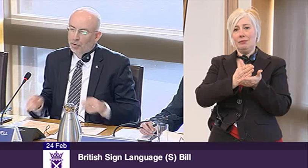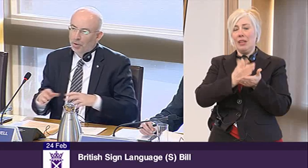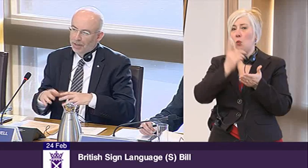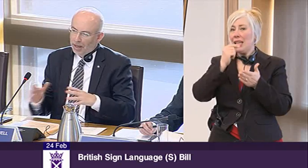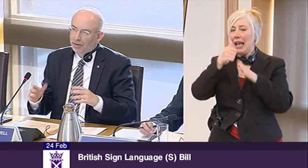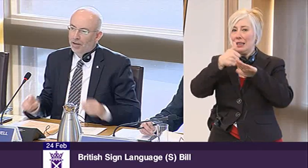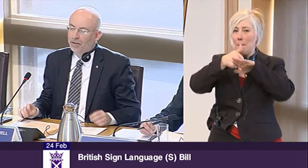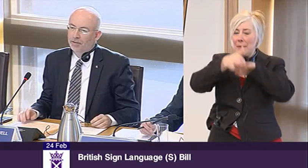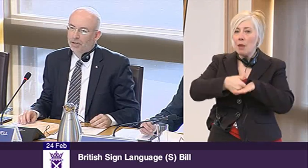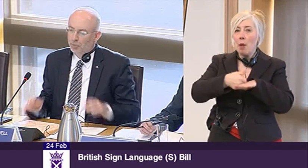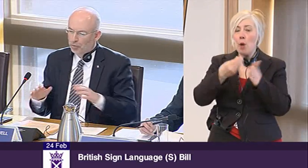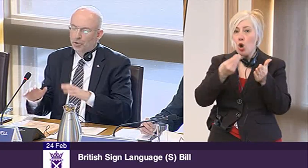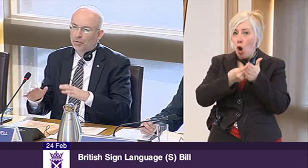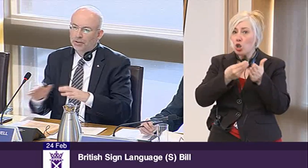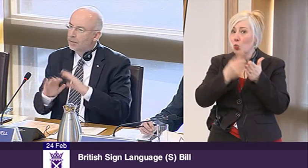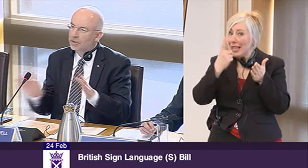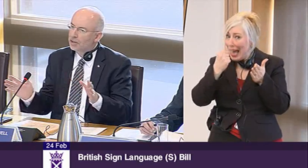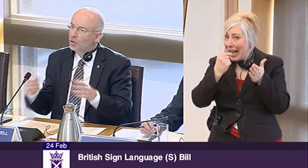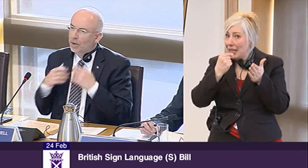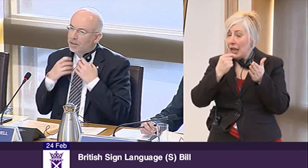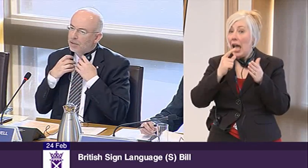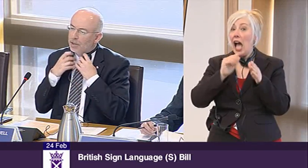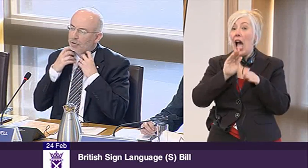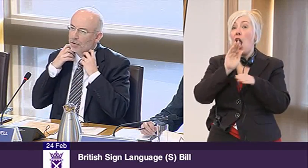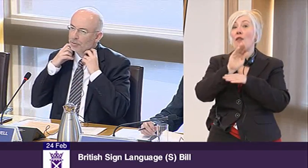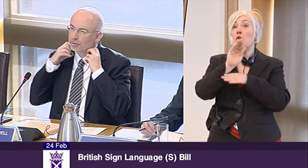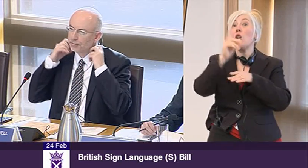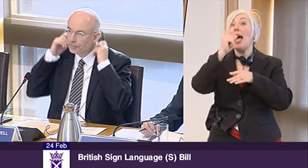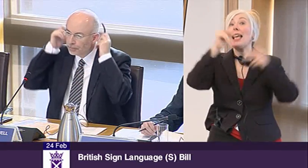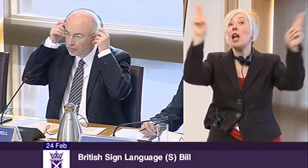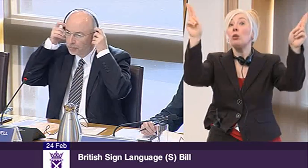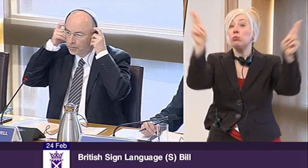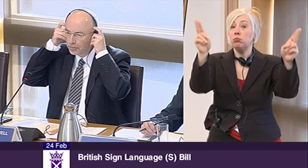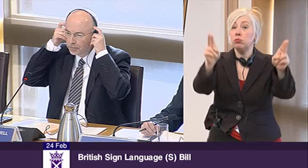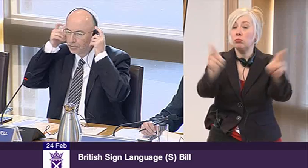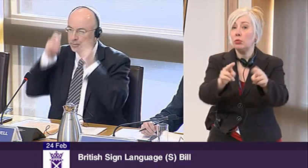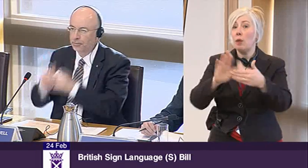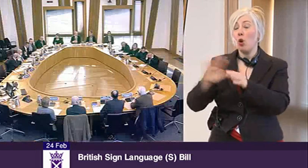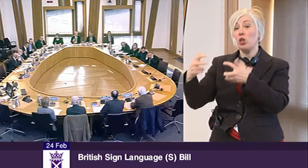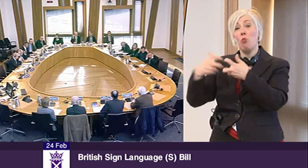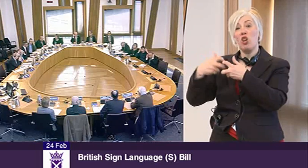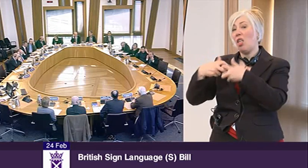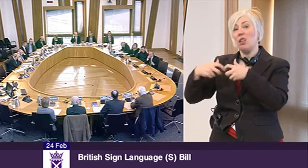minimal and that they would effectively reduce over time? That is not what I see when I go